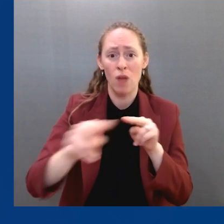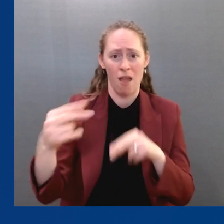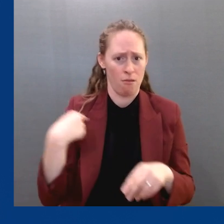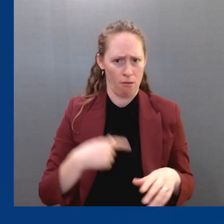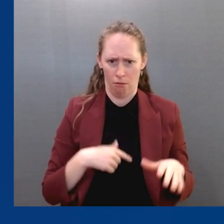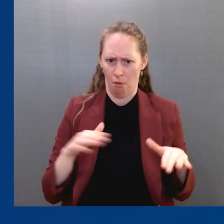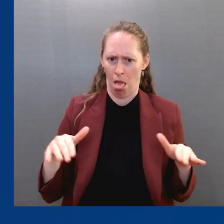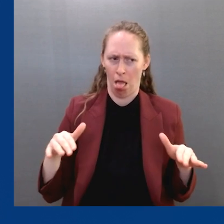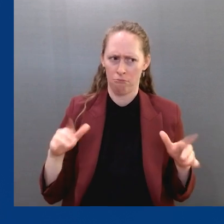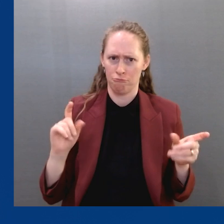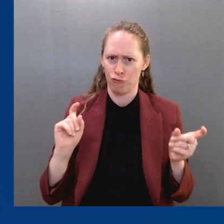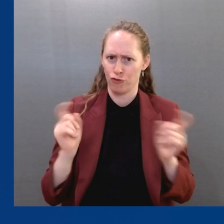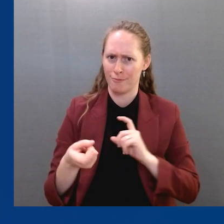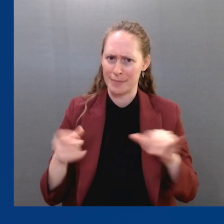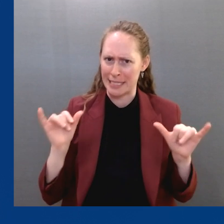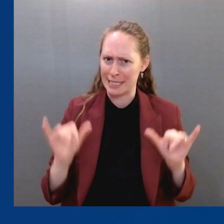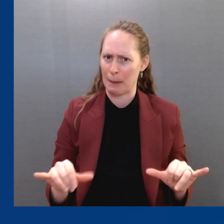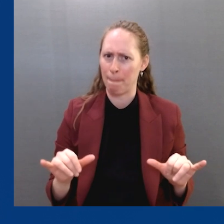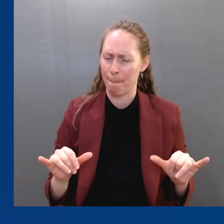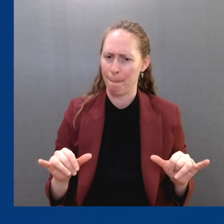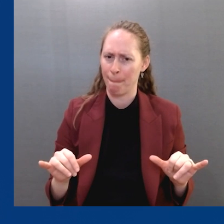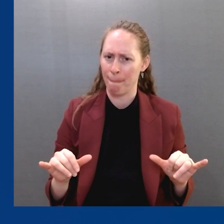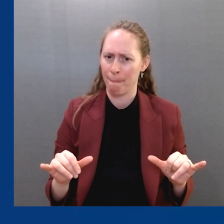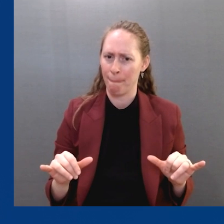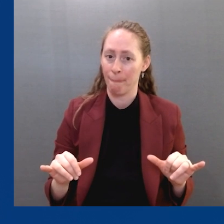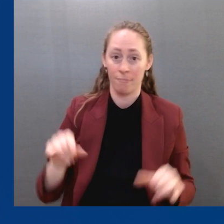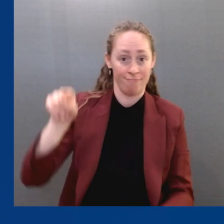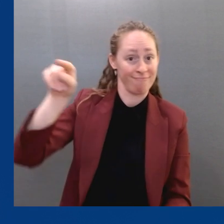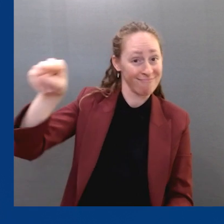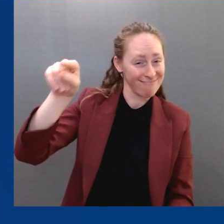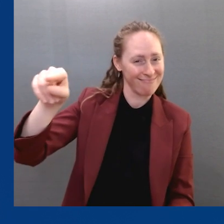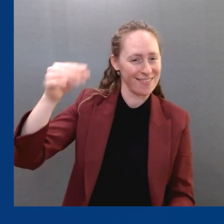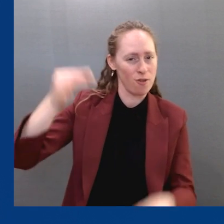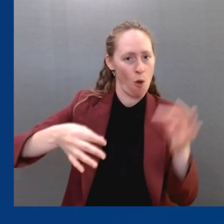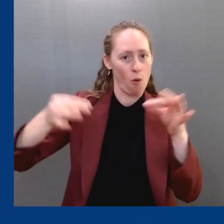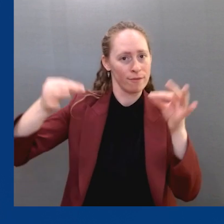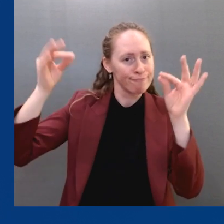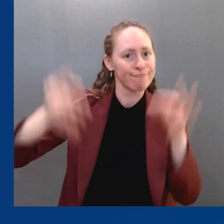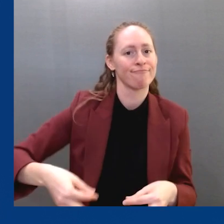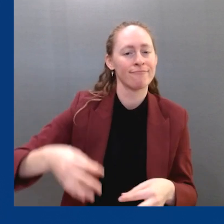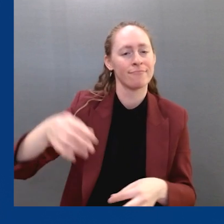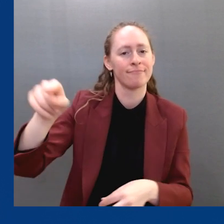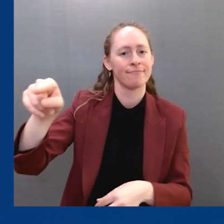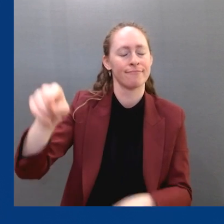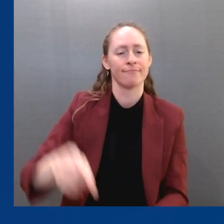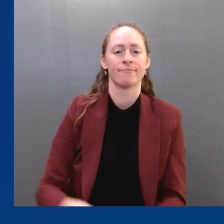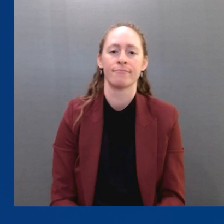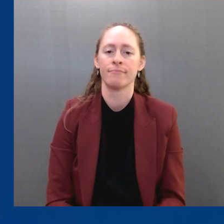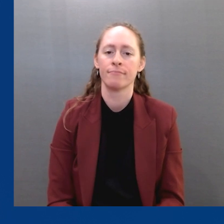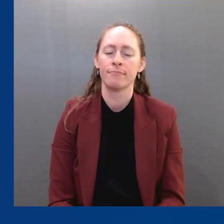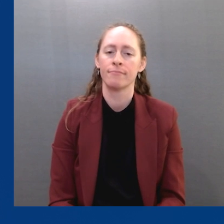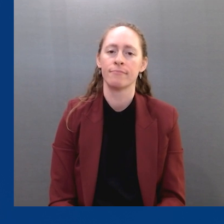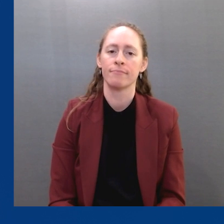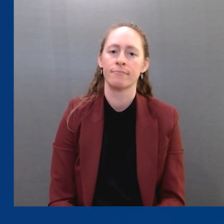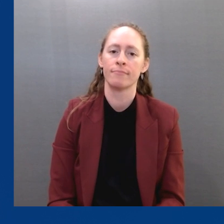It has been reversed in the in the courts. And that is currently under legal consideration. But the CDC guidance continues to be to mask